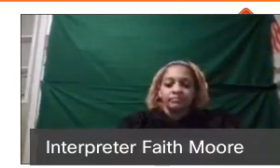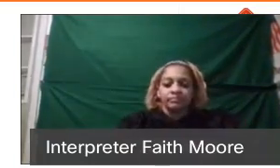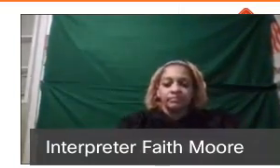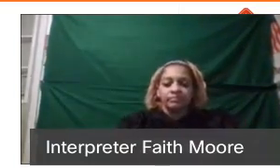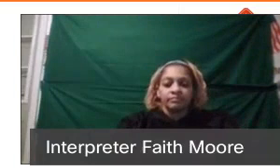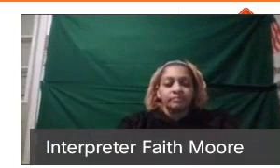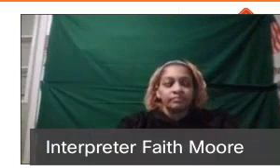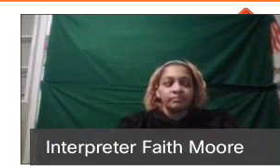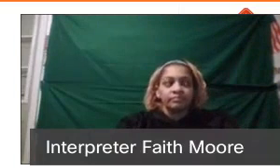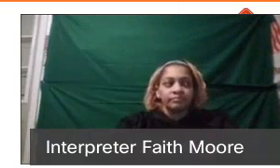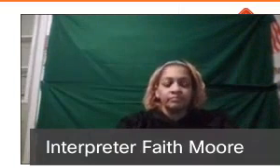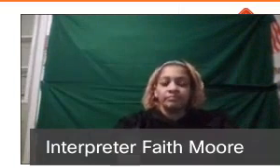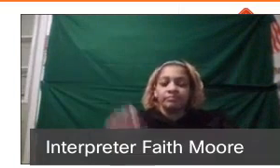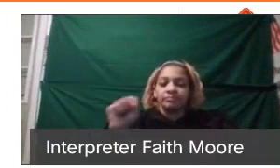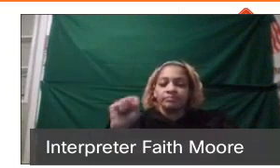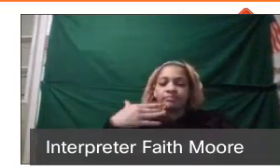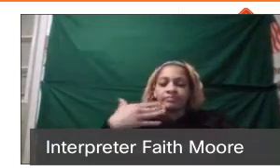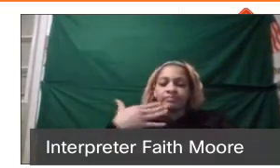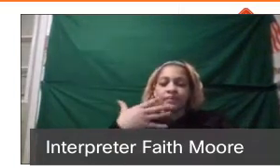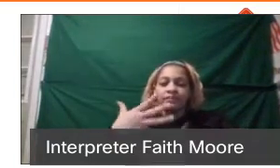Uh, thank you very much for, for all that detail. Um.